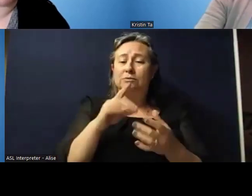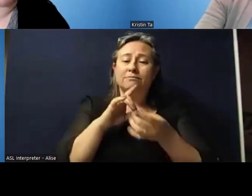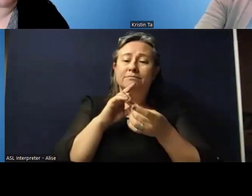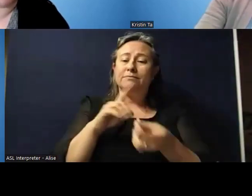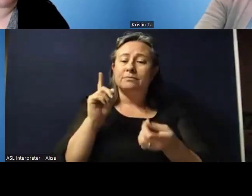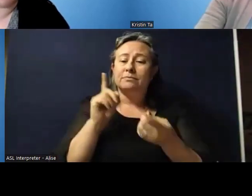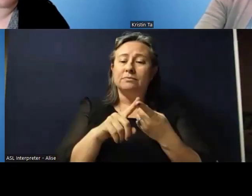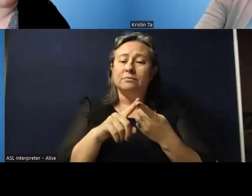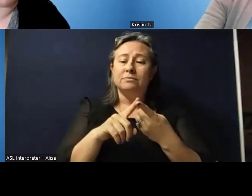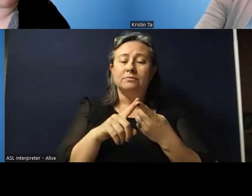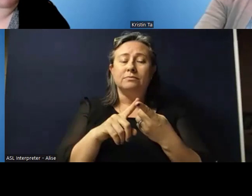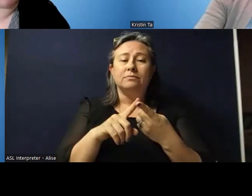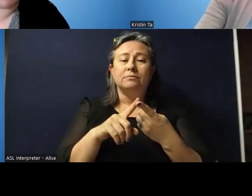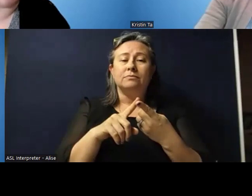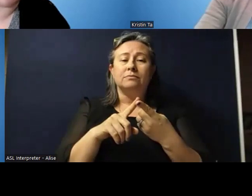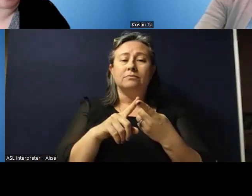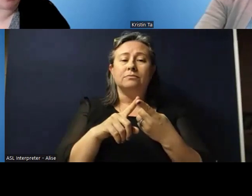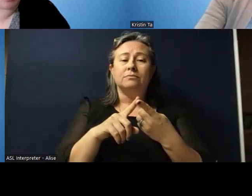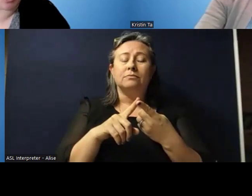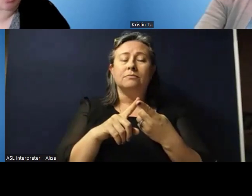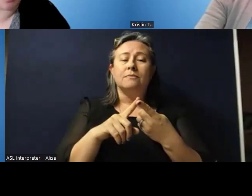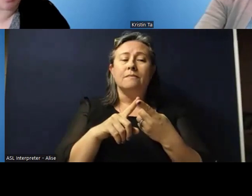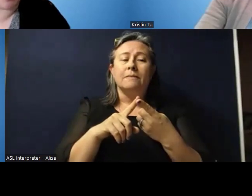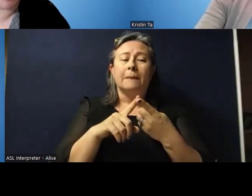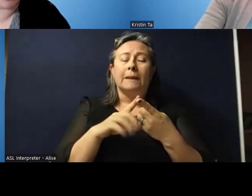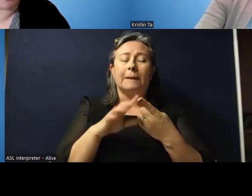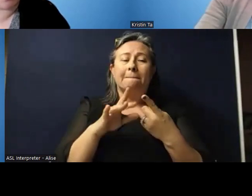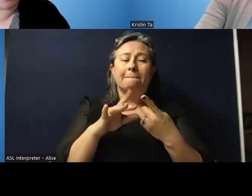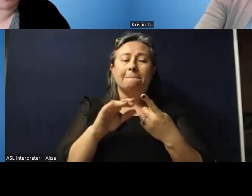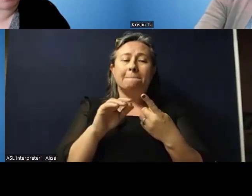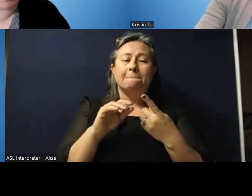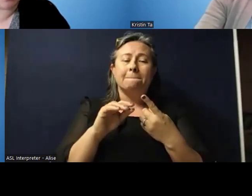to establishing those subaward requirements.